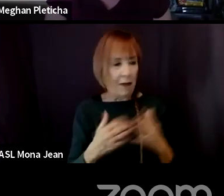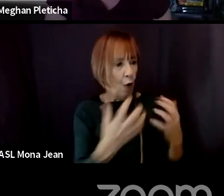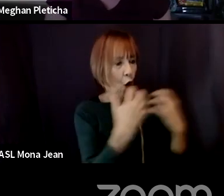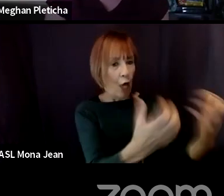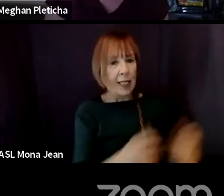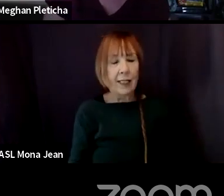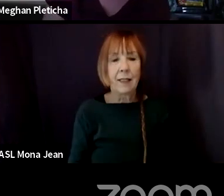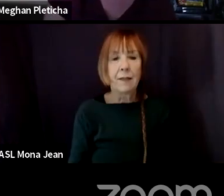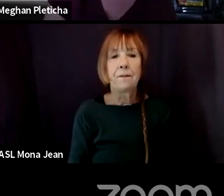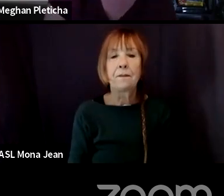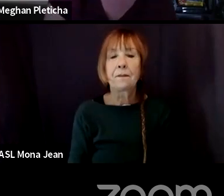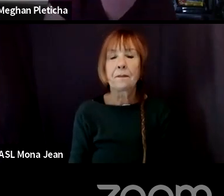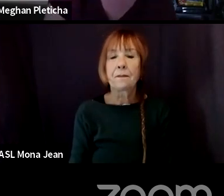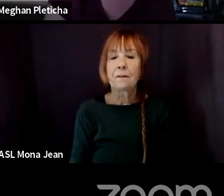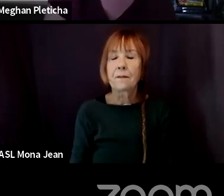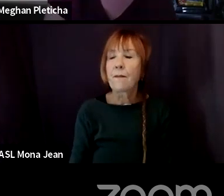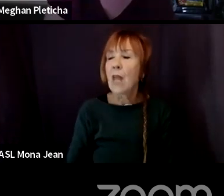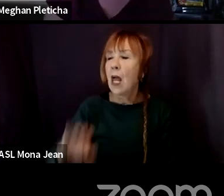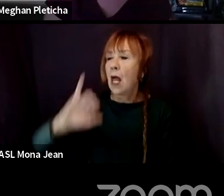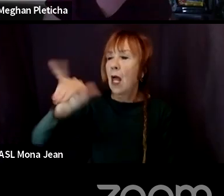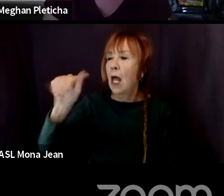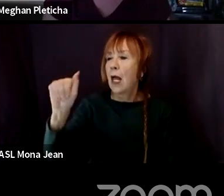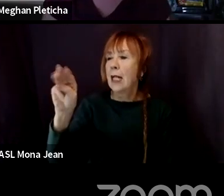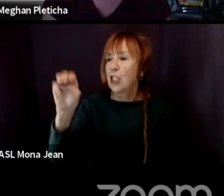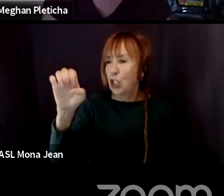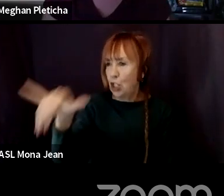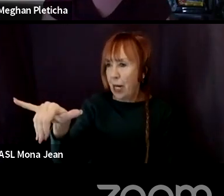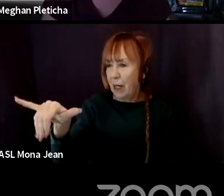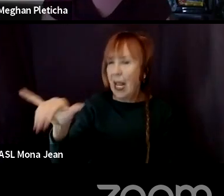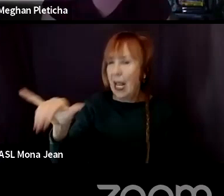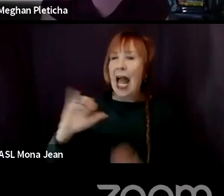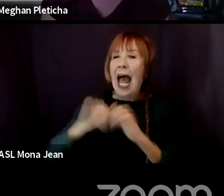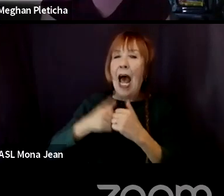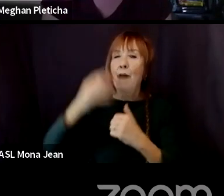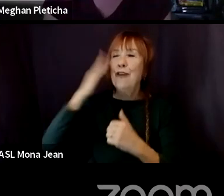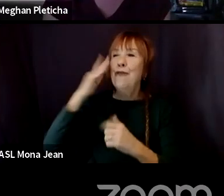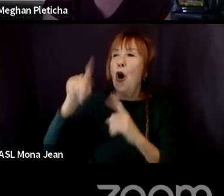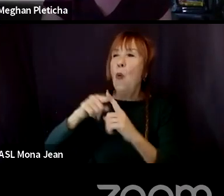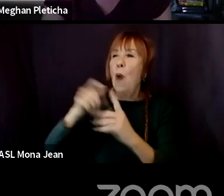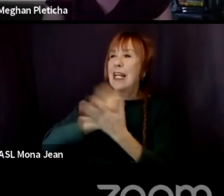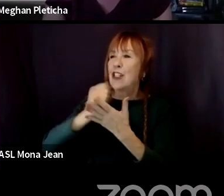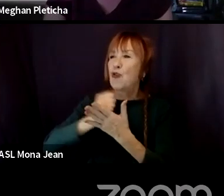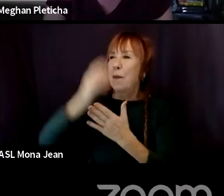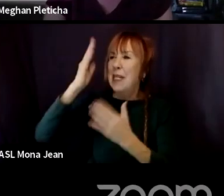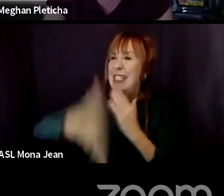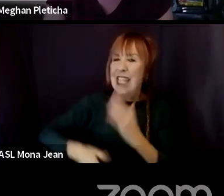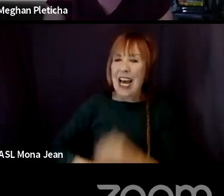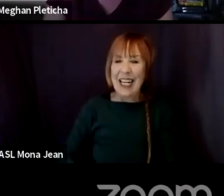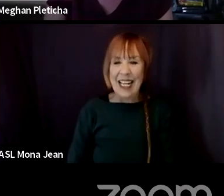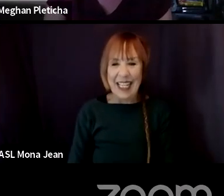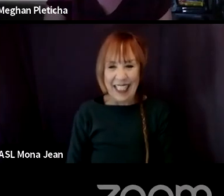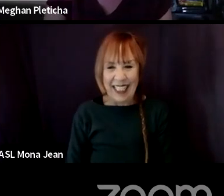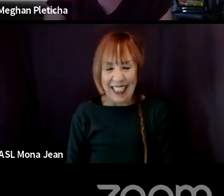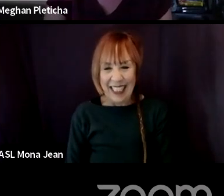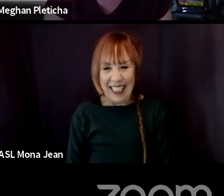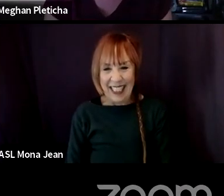How do you know when a script is done and by I mean done. I mean, like-- My friend.